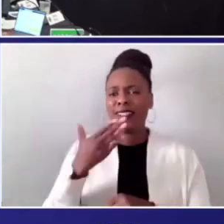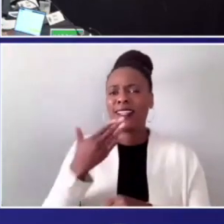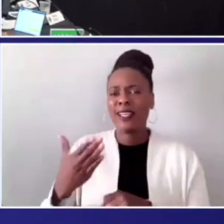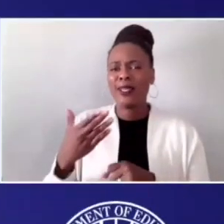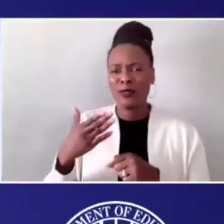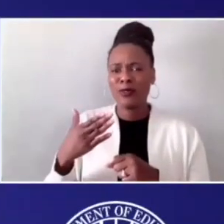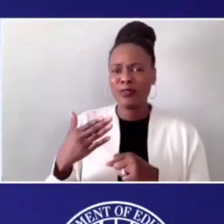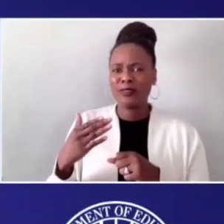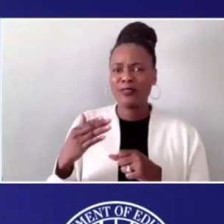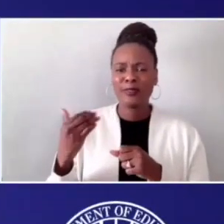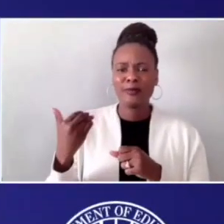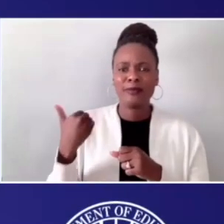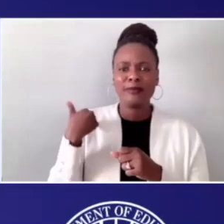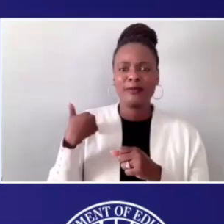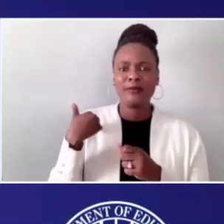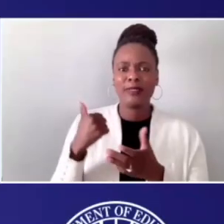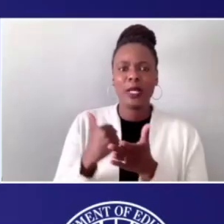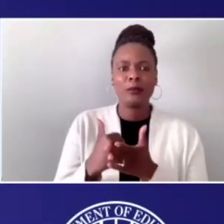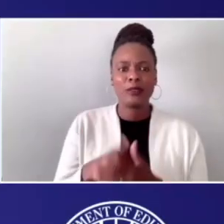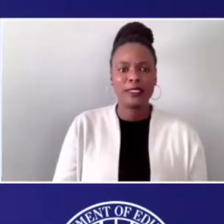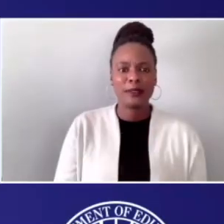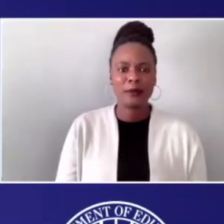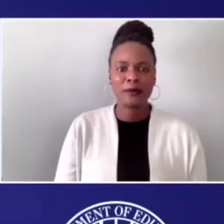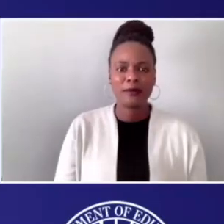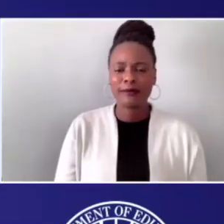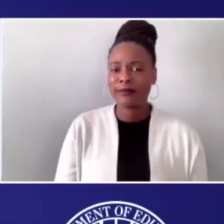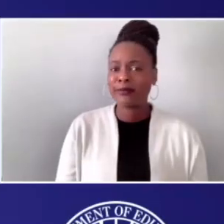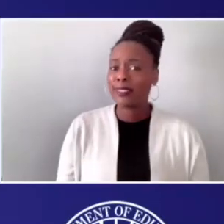That's very helpful. I can count on you guys to keep us honest, right?